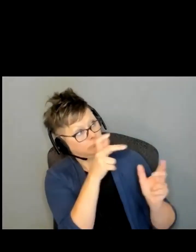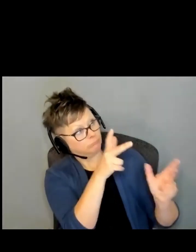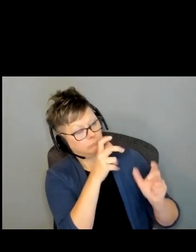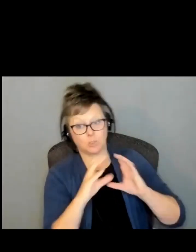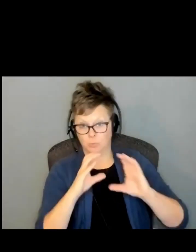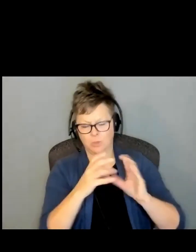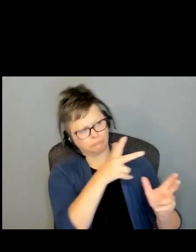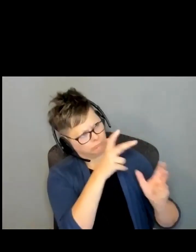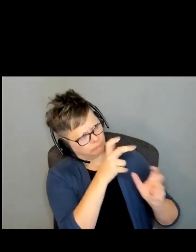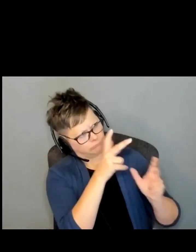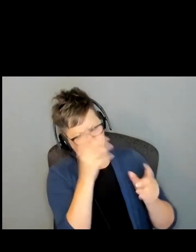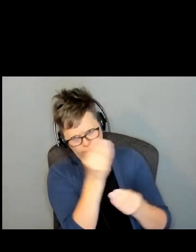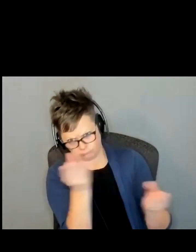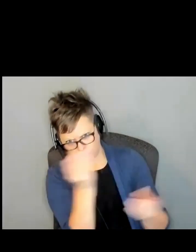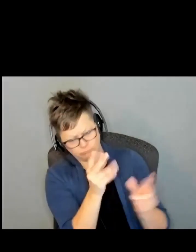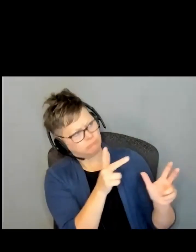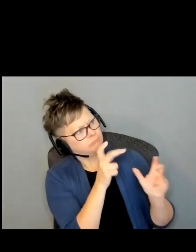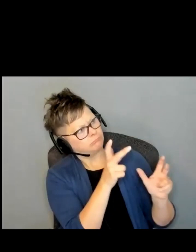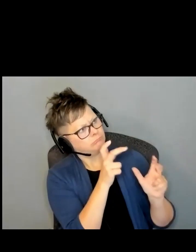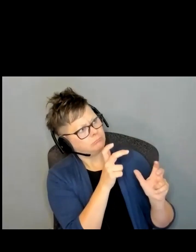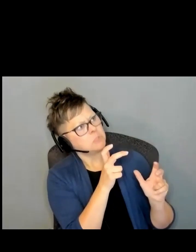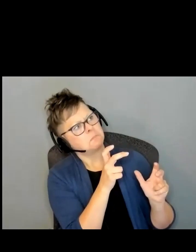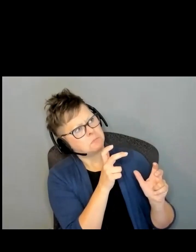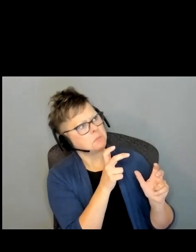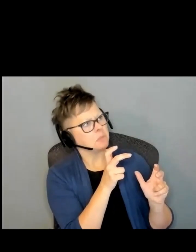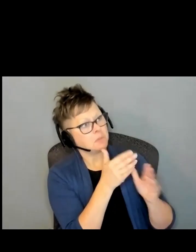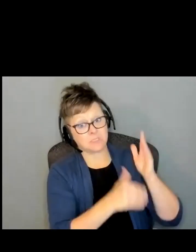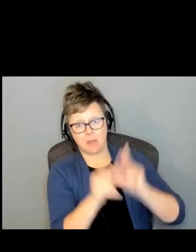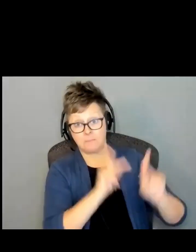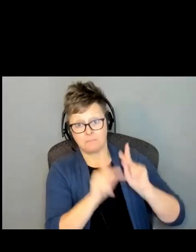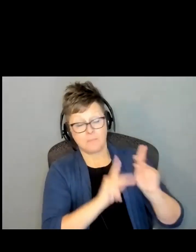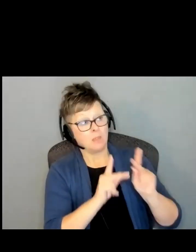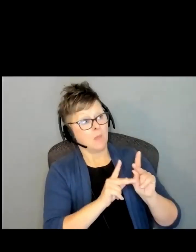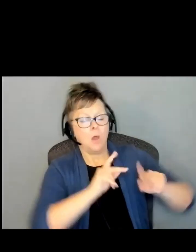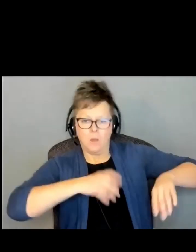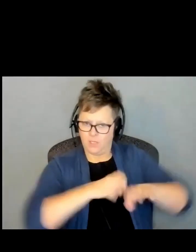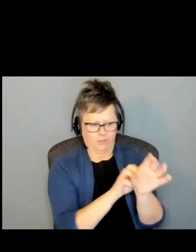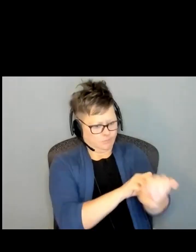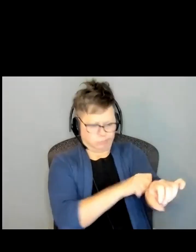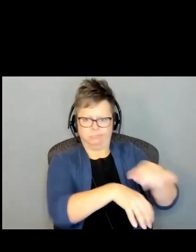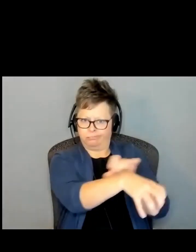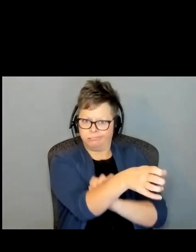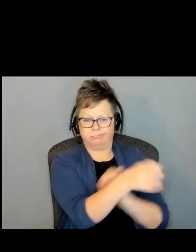there are some that are going to have a very direct action that is going to come out of that.